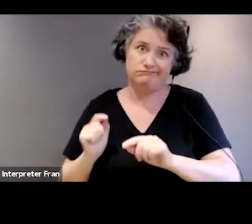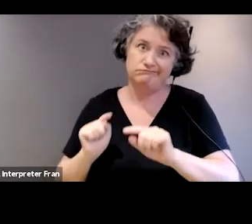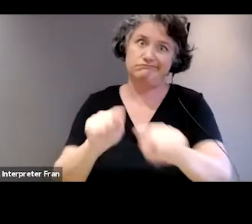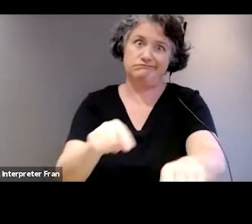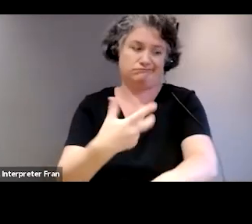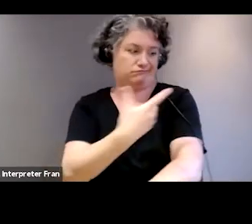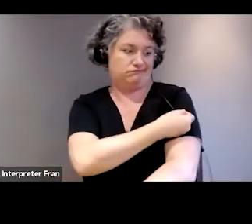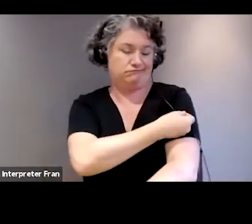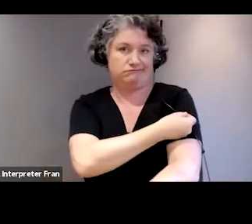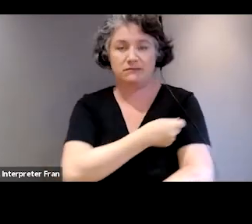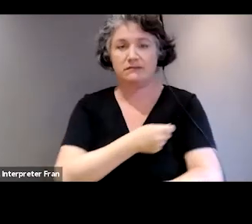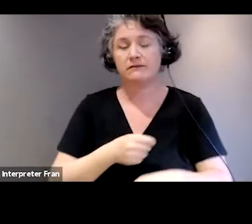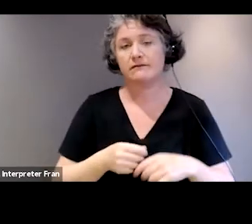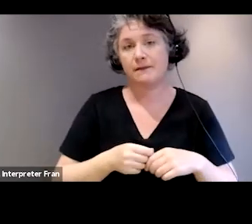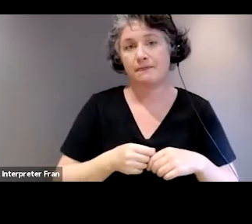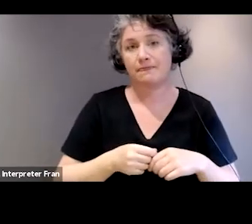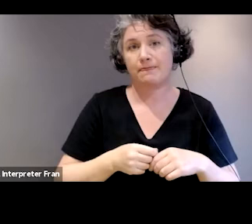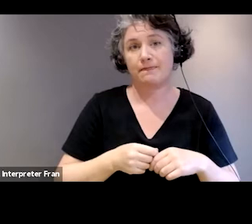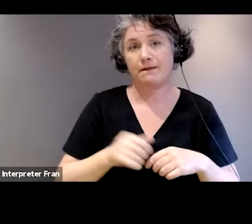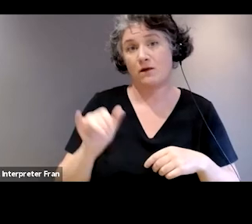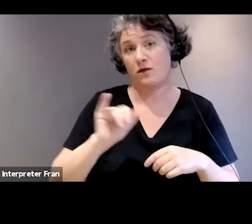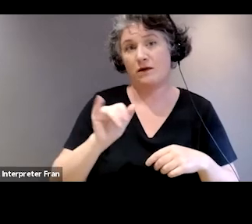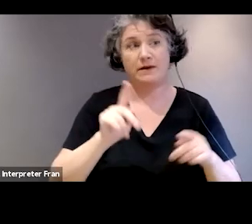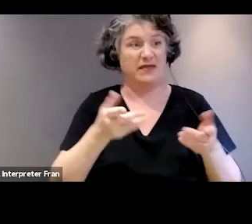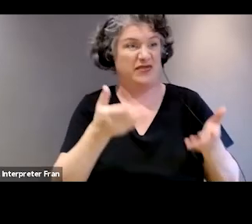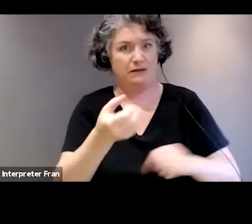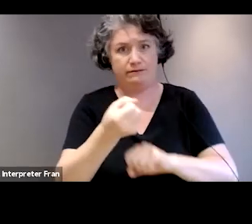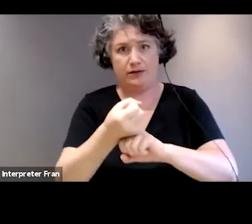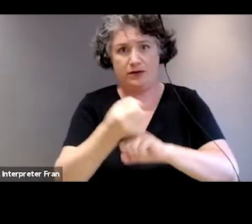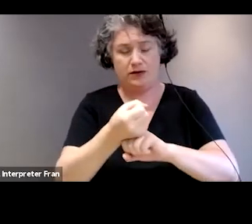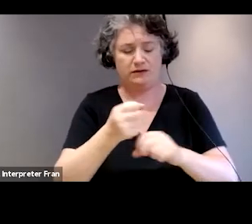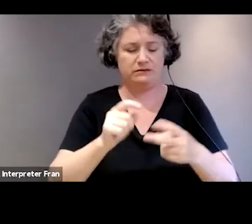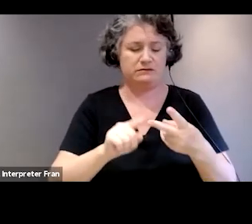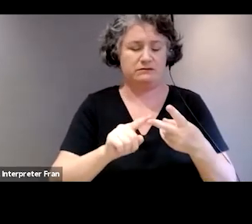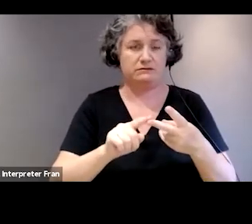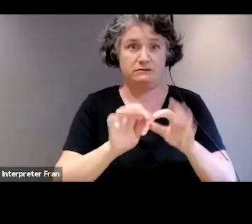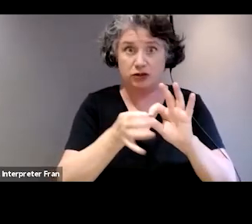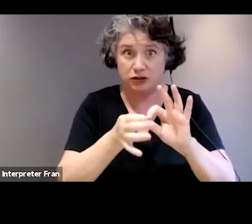known their need for accommodations. Training for clinic staff to see accommodations within a human rights lens and context as being important for disabled